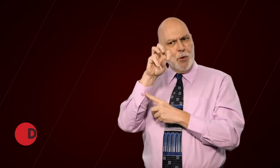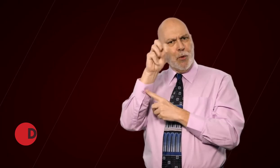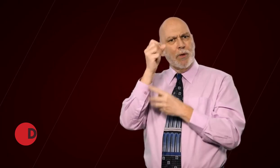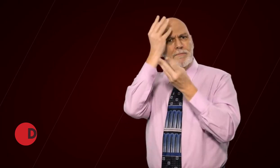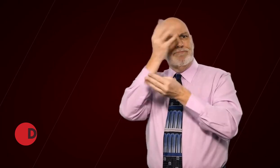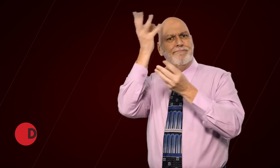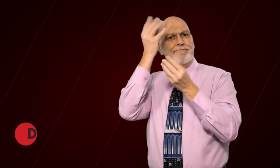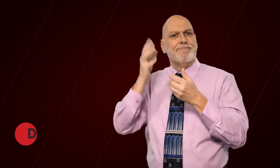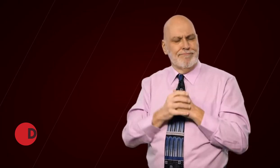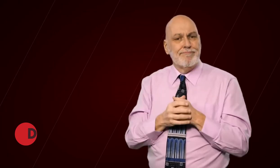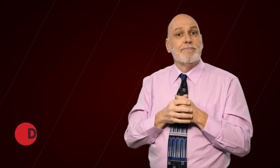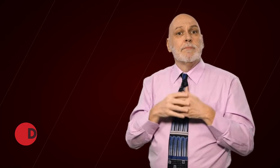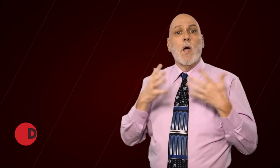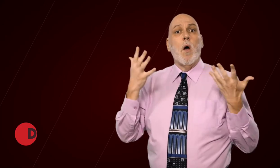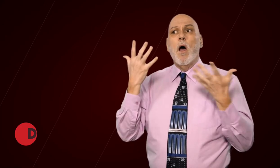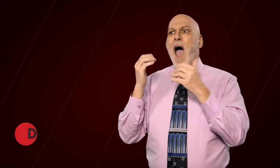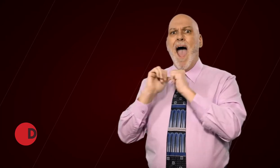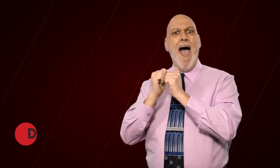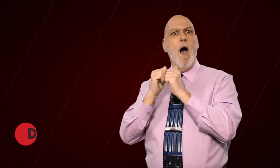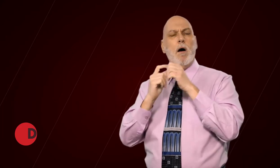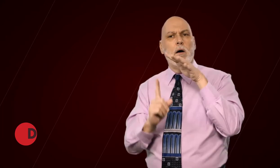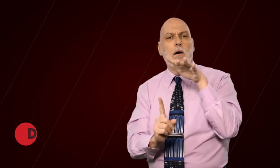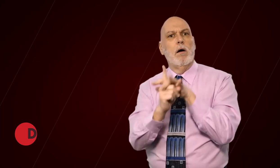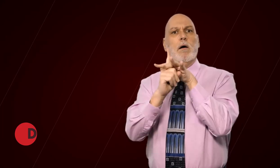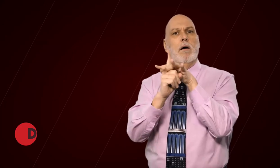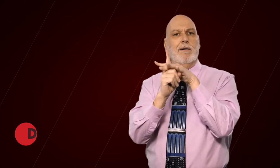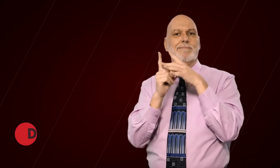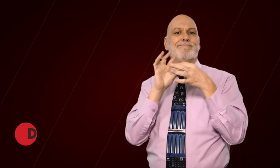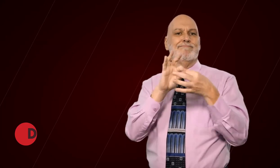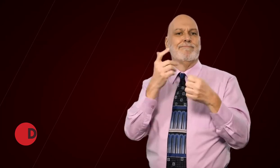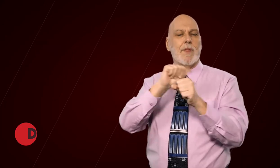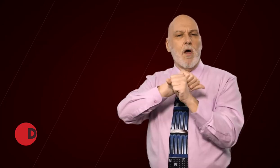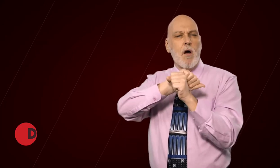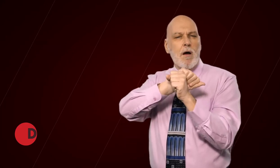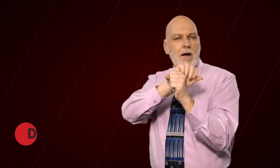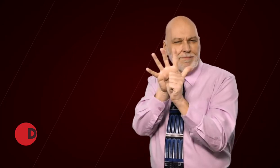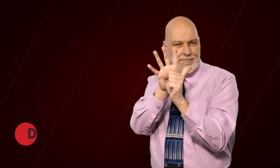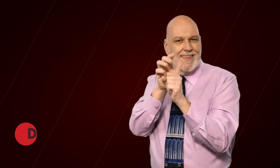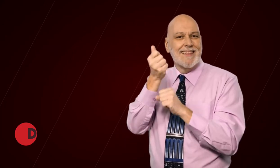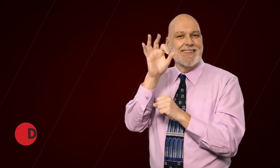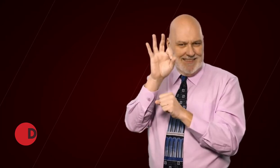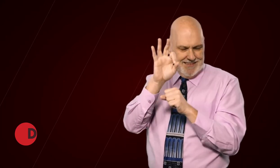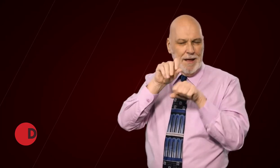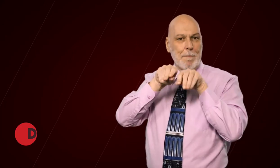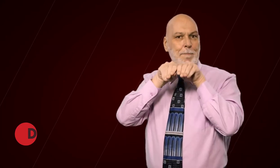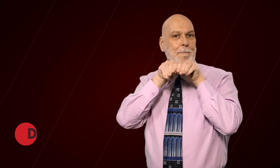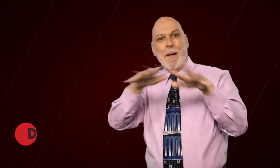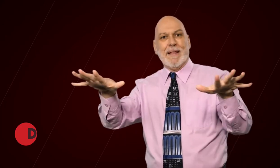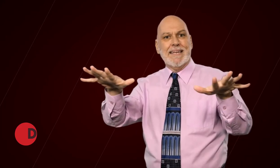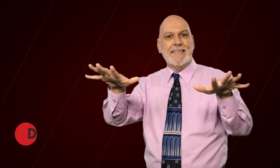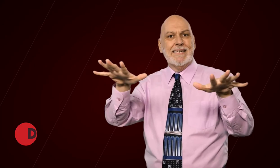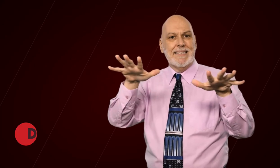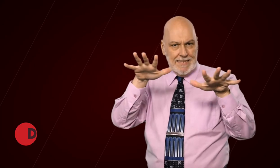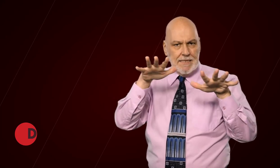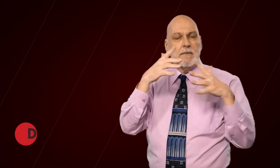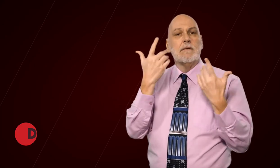Canada but why don’t we produce TV programs in ASL?